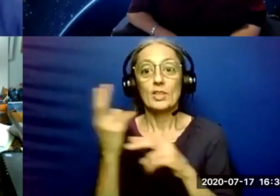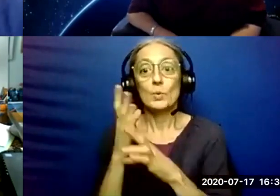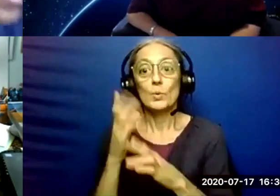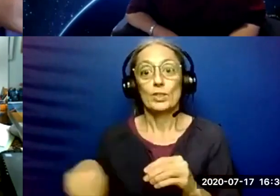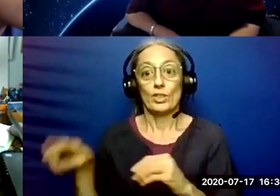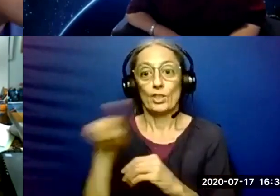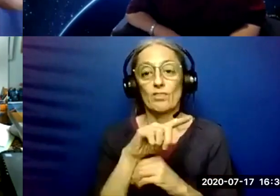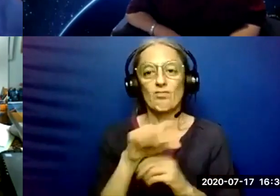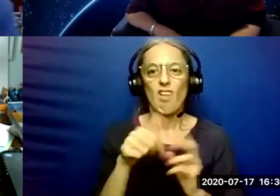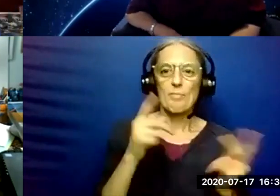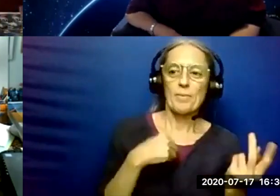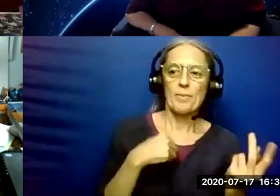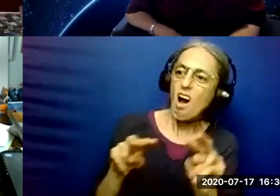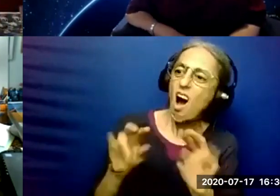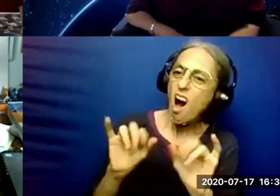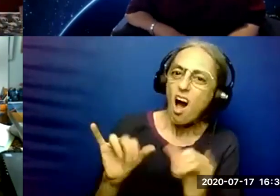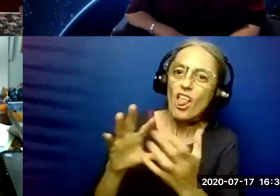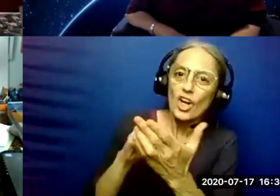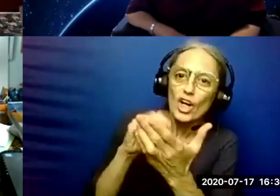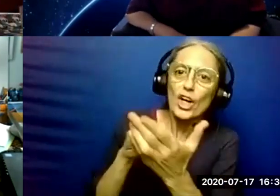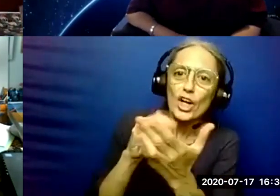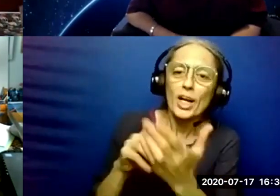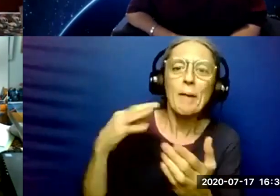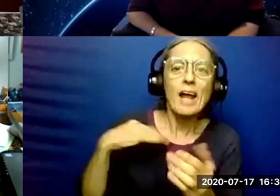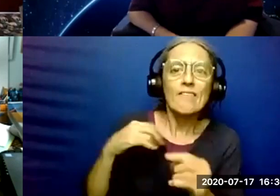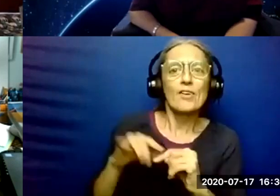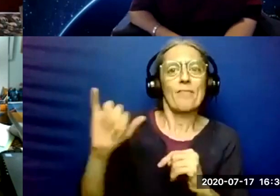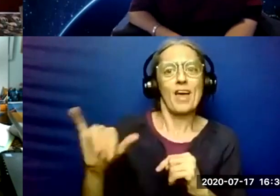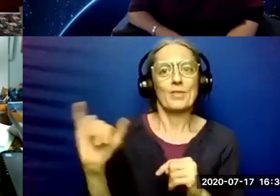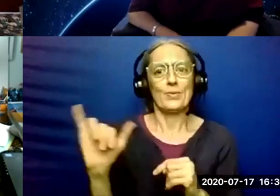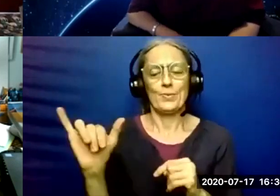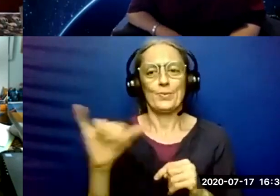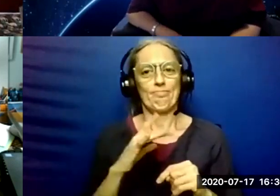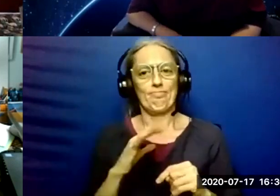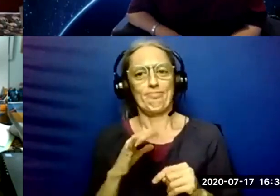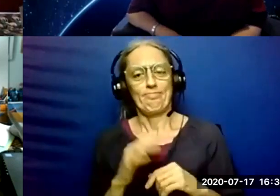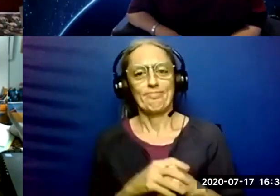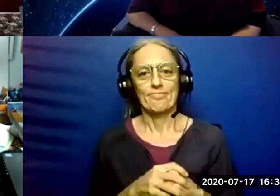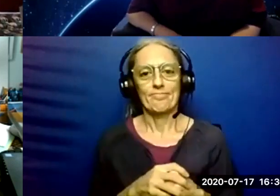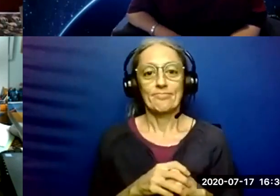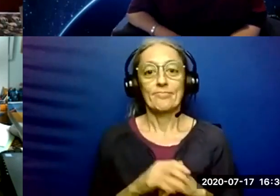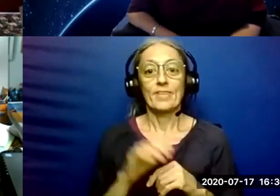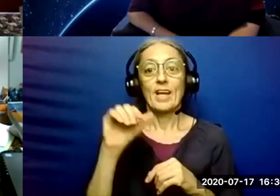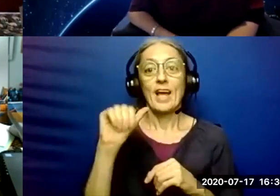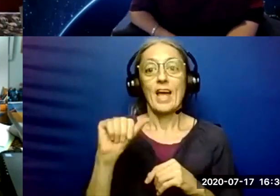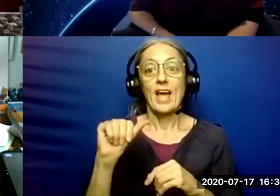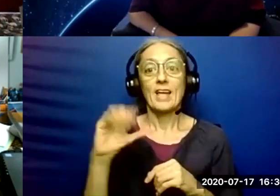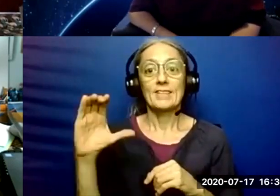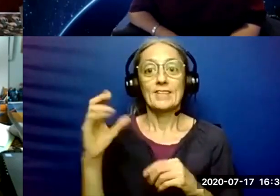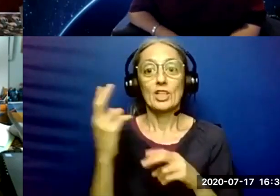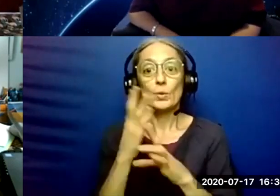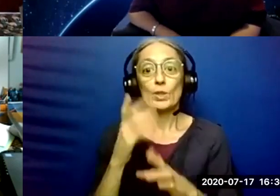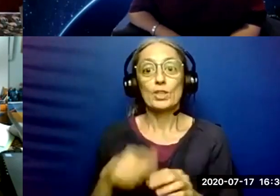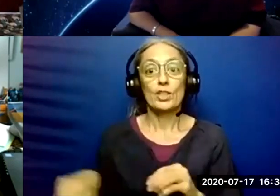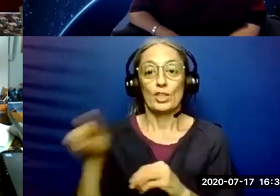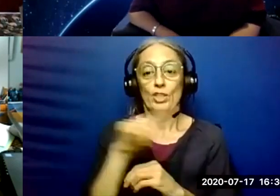The population of AAC users is still relatively small